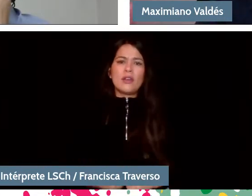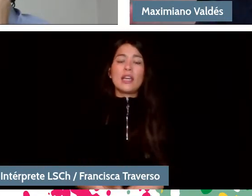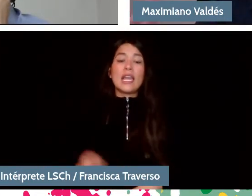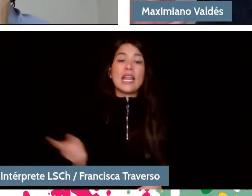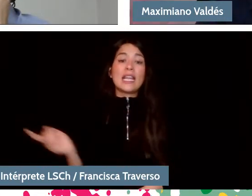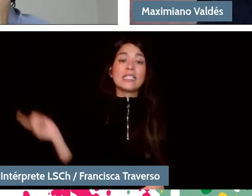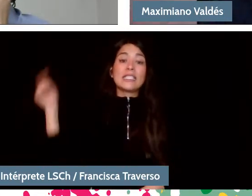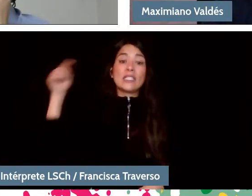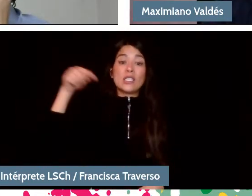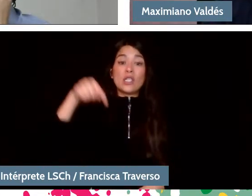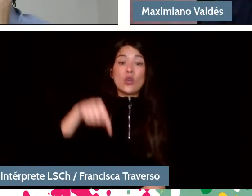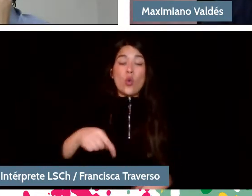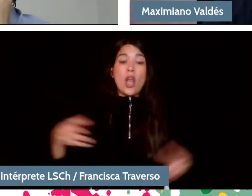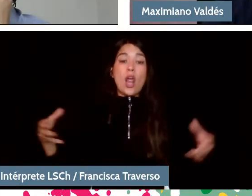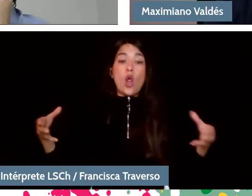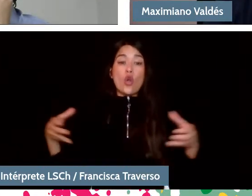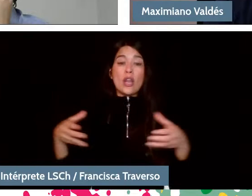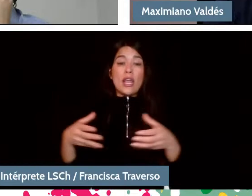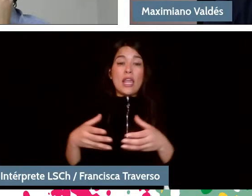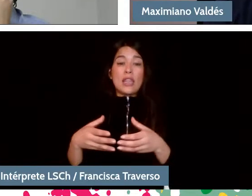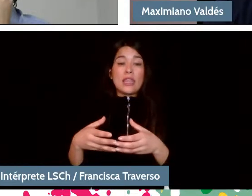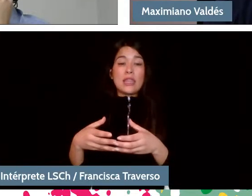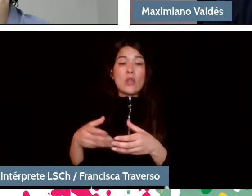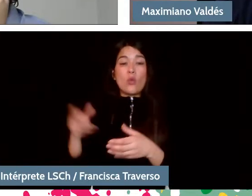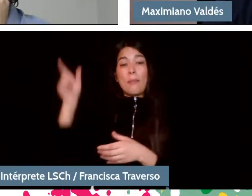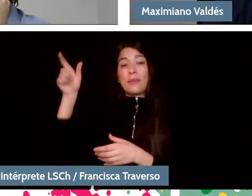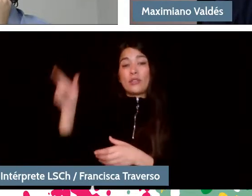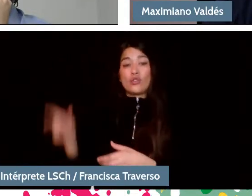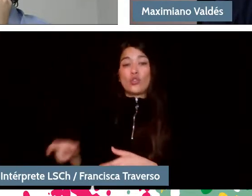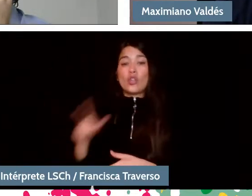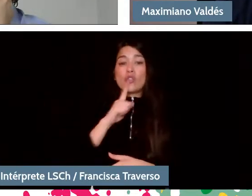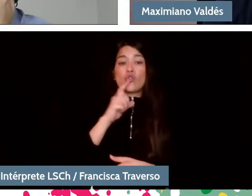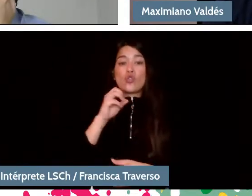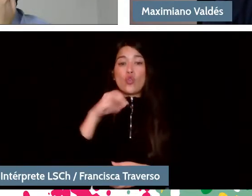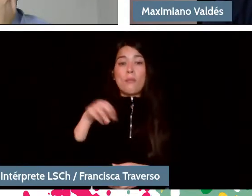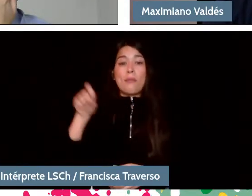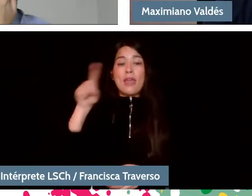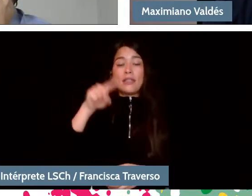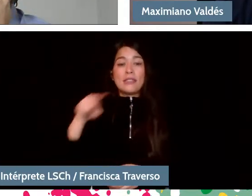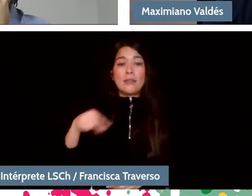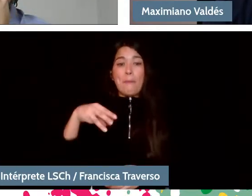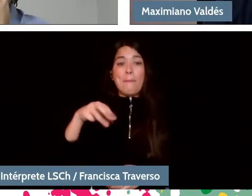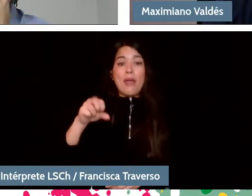where he was, a composer named Tomas Marco. Tomás Marco was the general director of the orchestra,